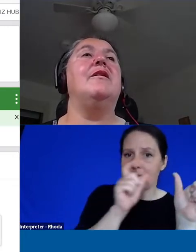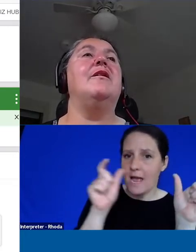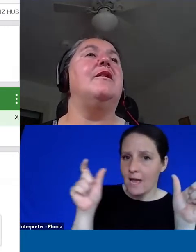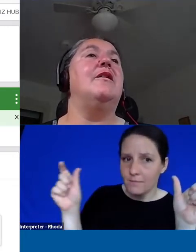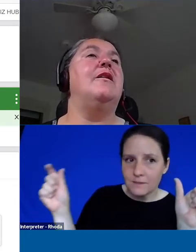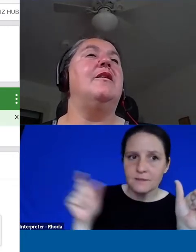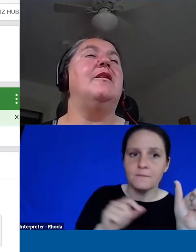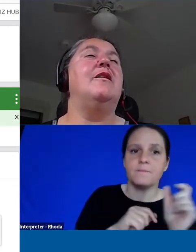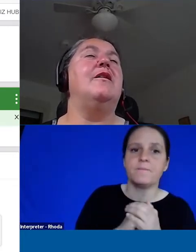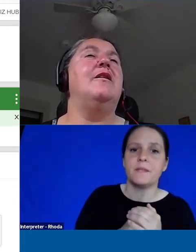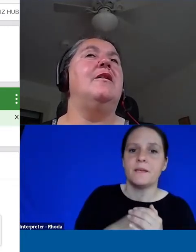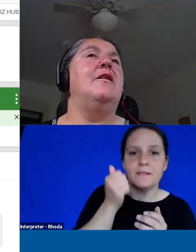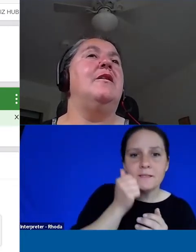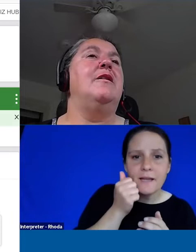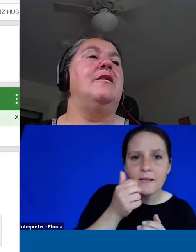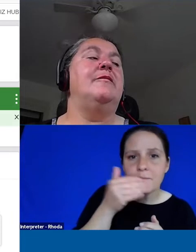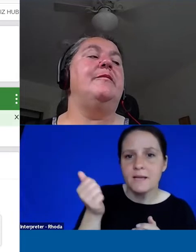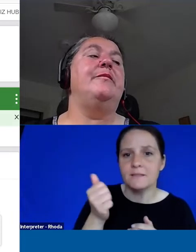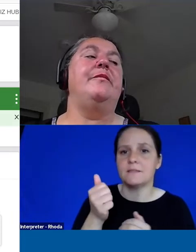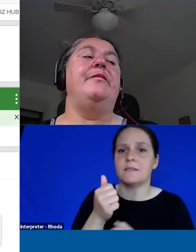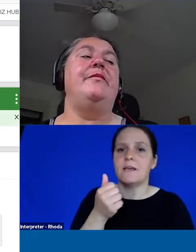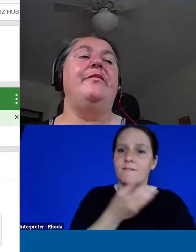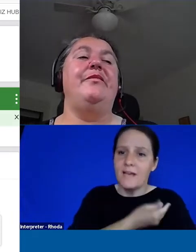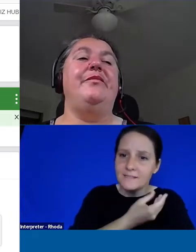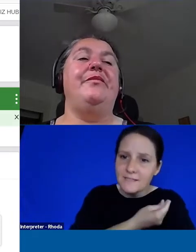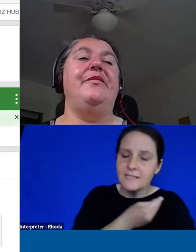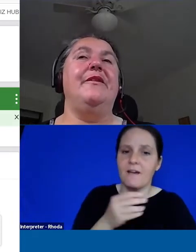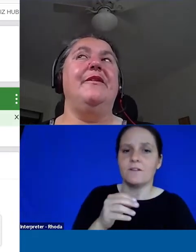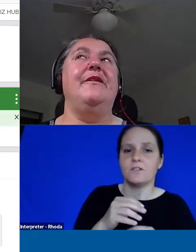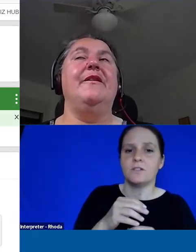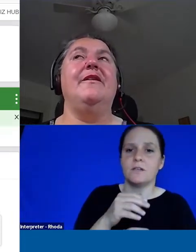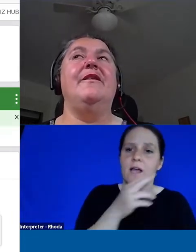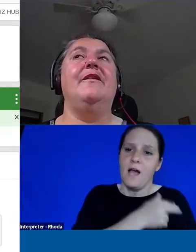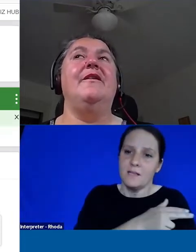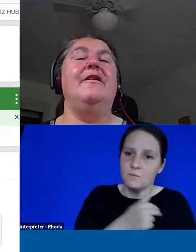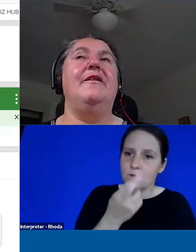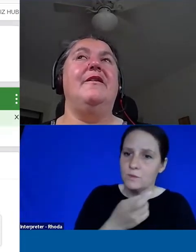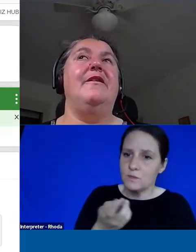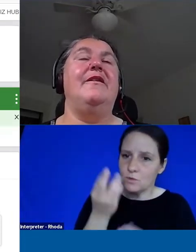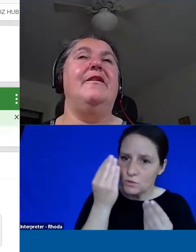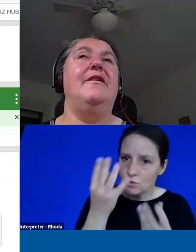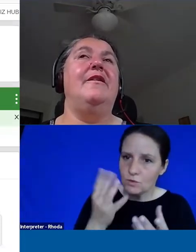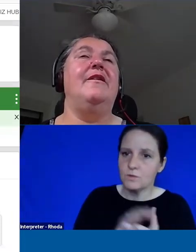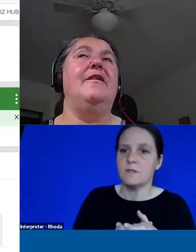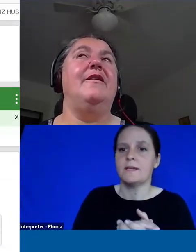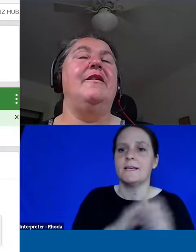Tab daily deaths, tab vaccine coverage, tab hospital resource news, tab infections and testing, tab mask news.